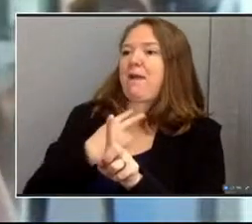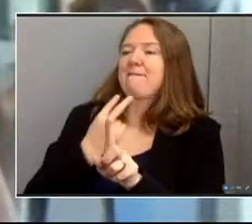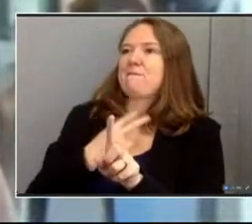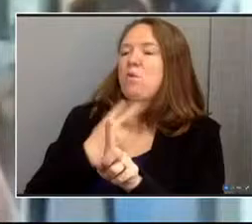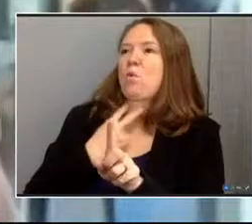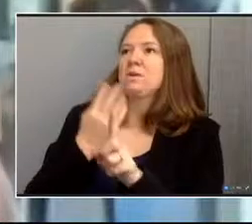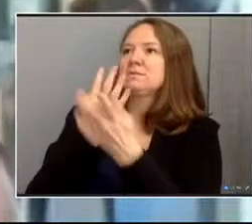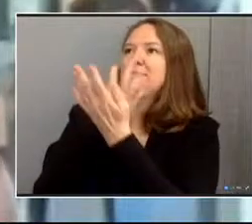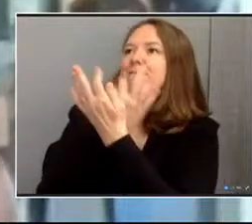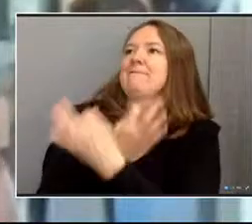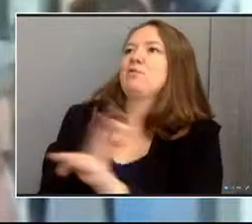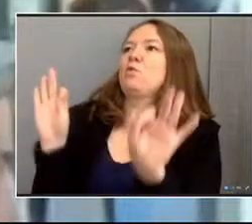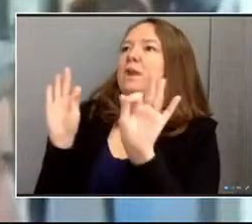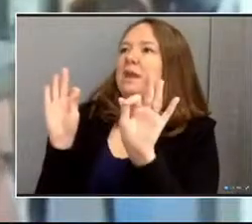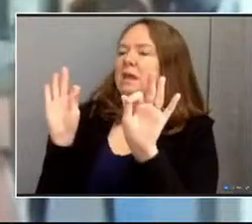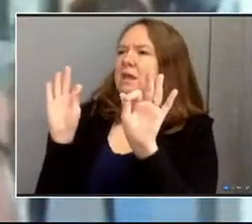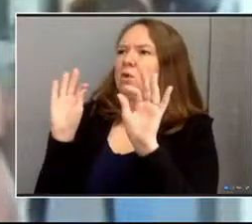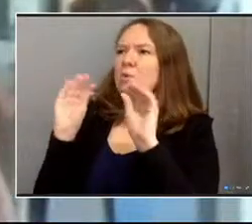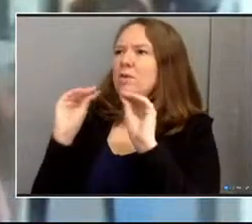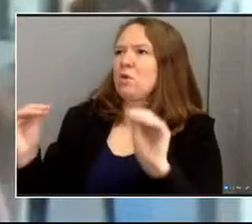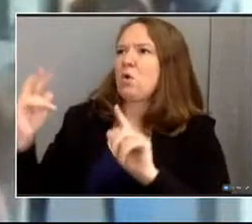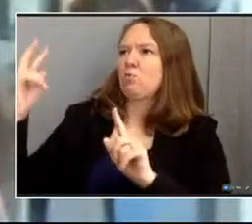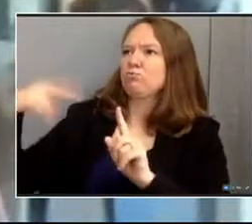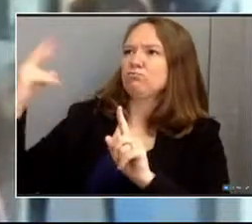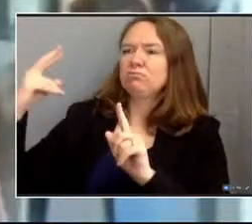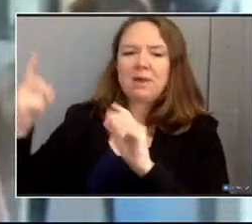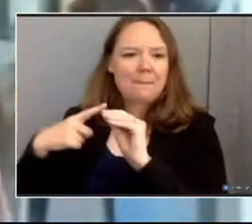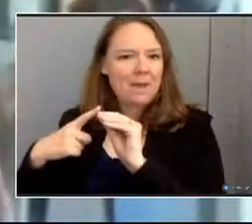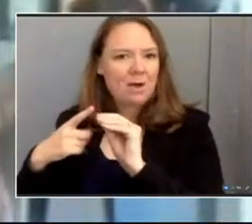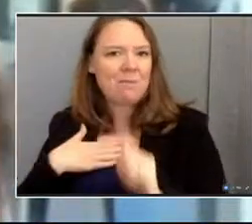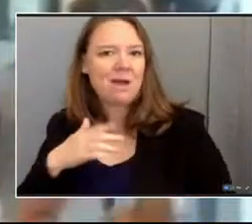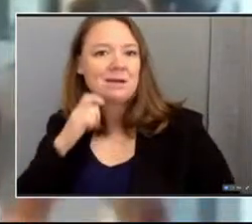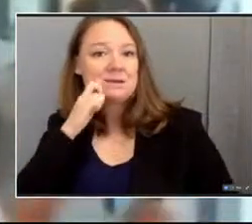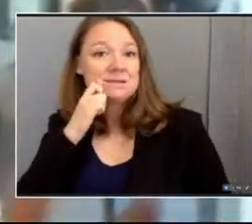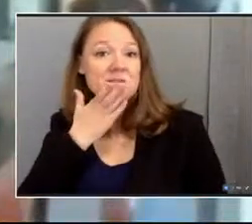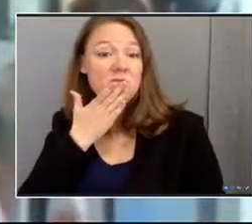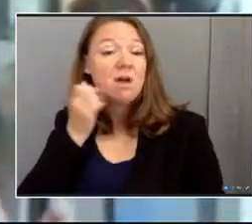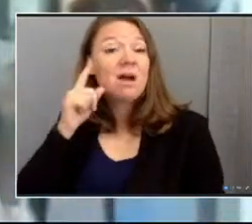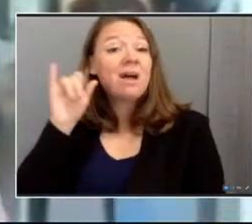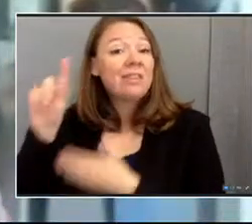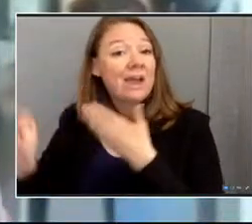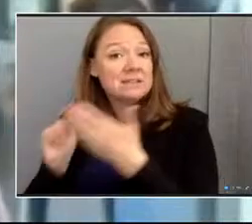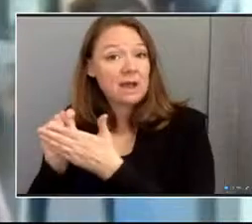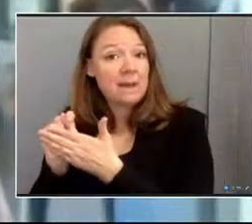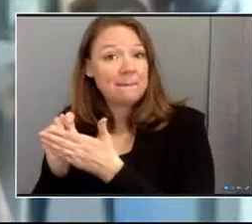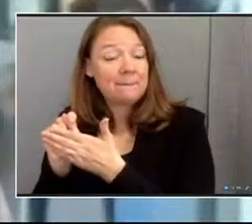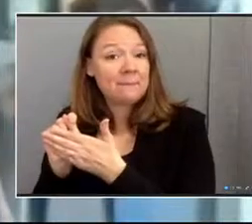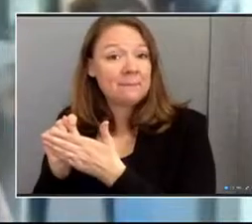color of my skin. And though those times were not very easy for me initially either,